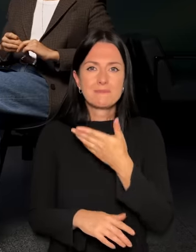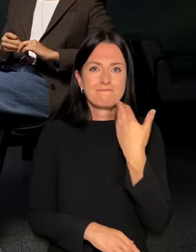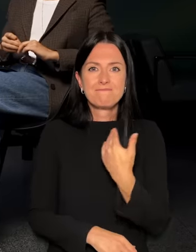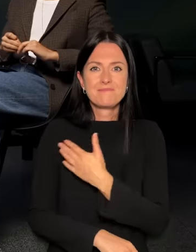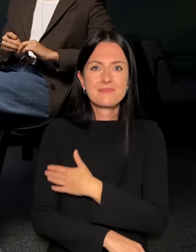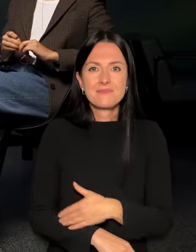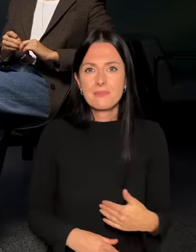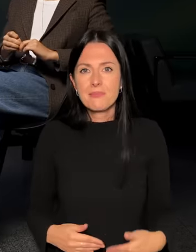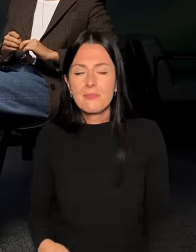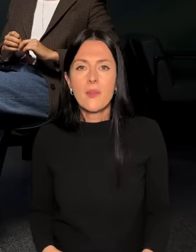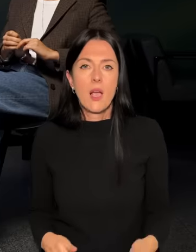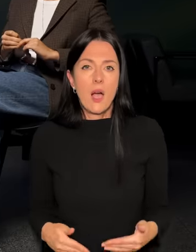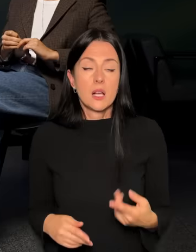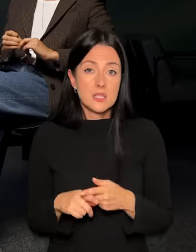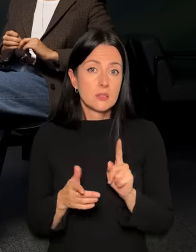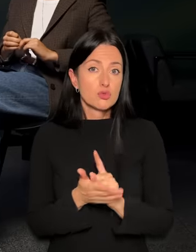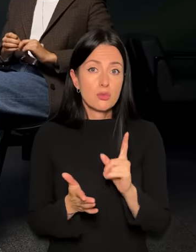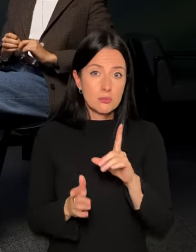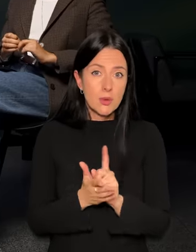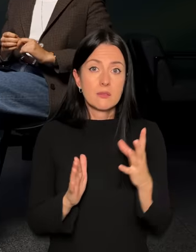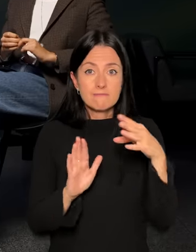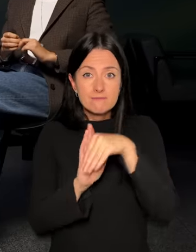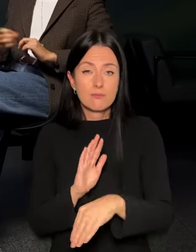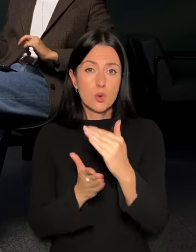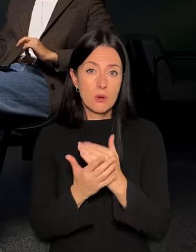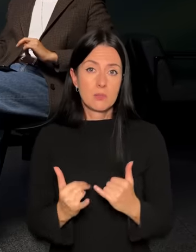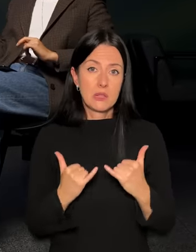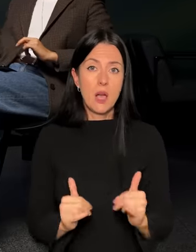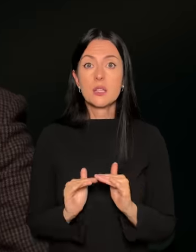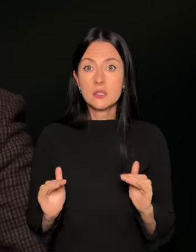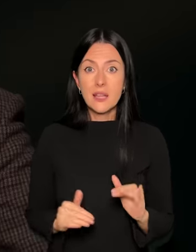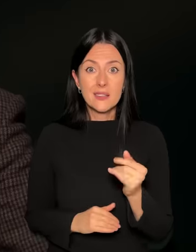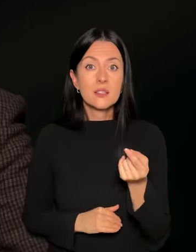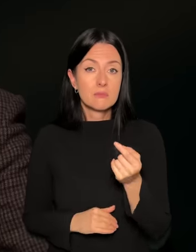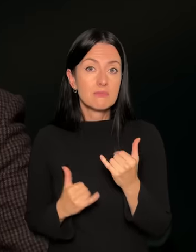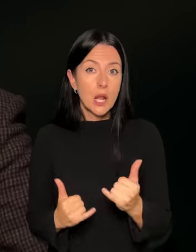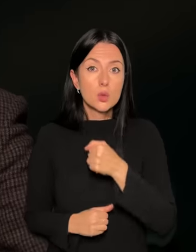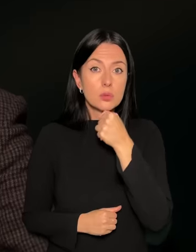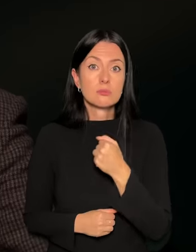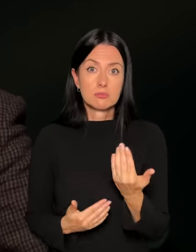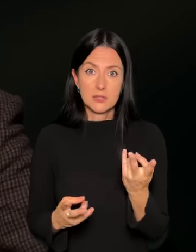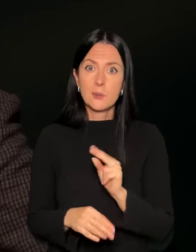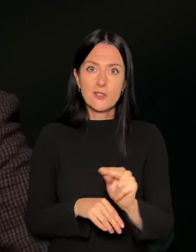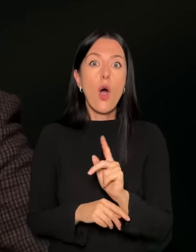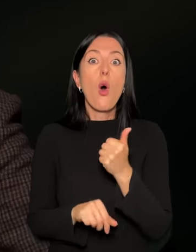This should be included in programs for both children and adults. Absolutely, this is something that needs to be taught, especially to adults.